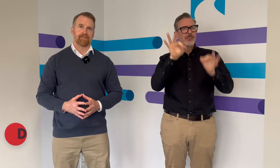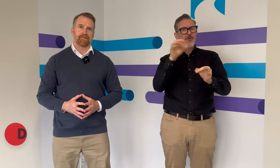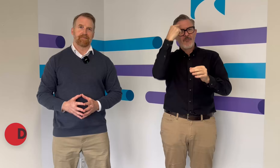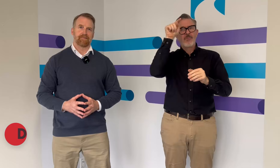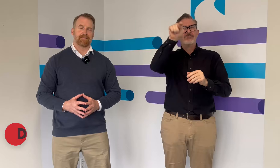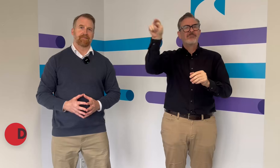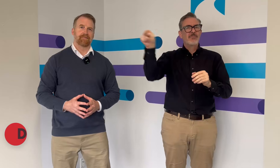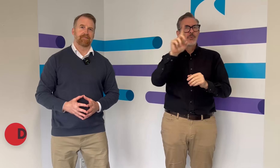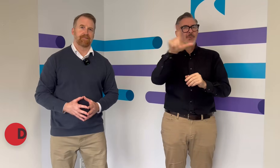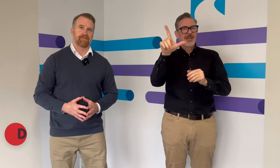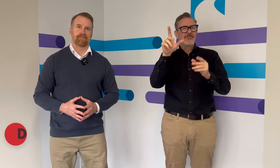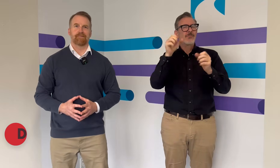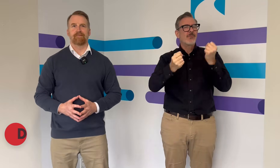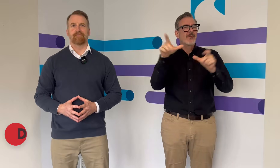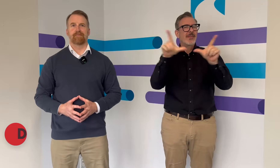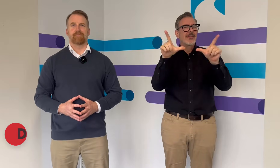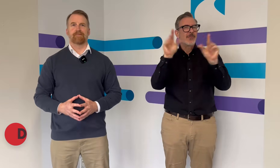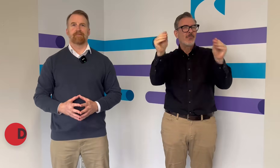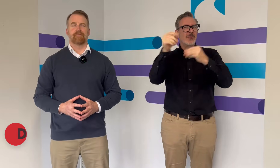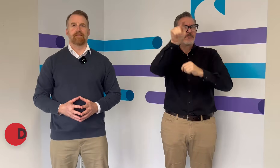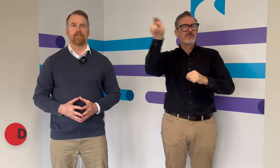that are driver licensing locations.